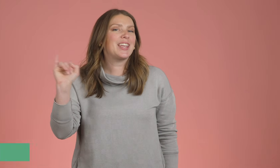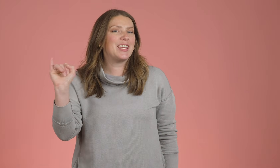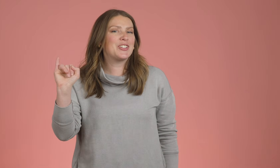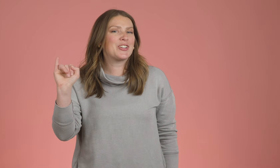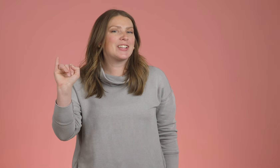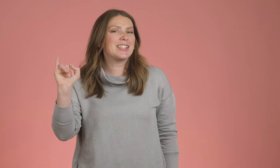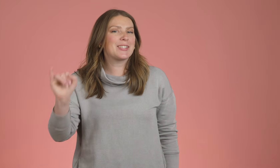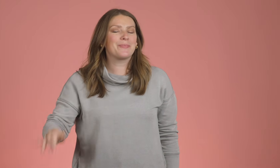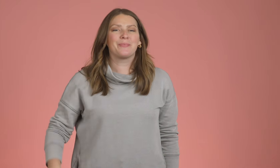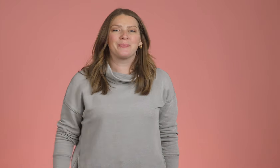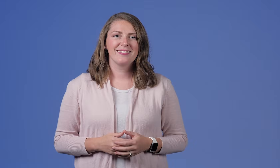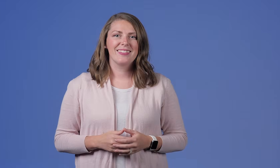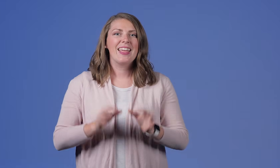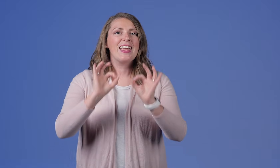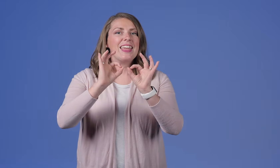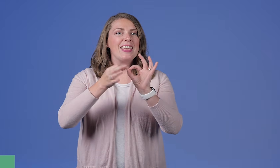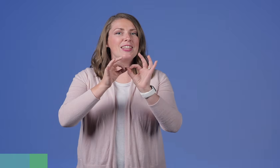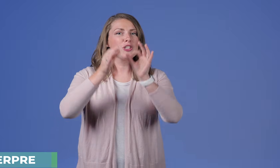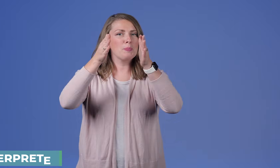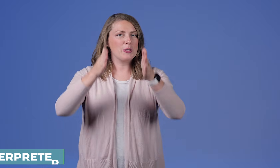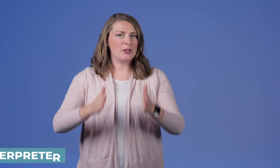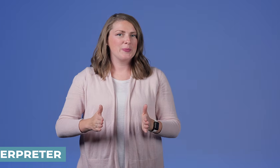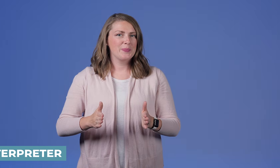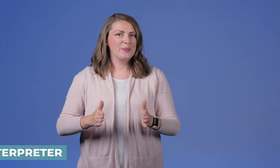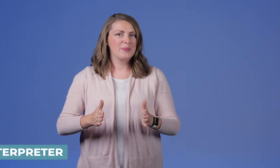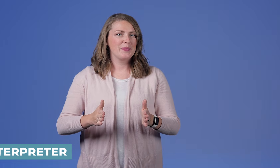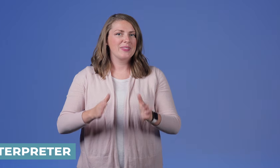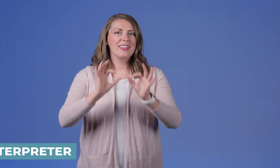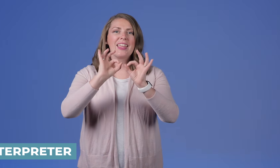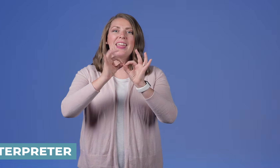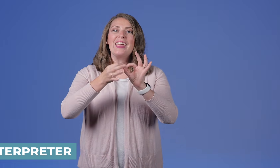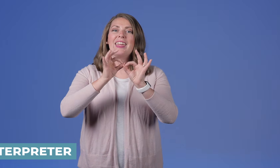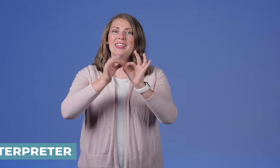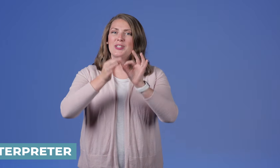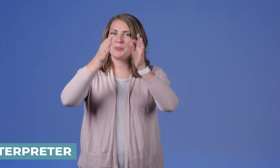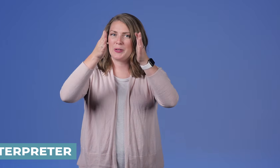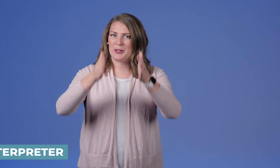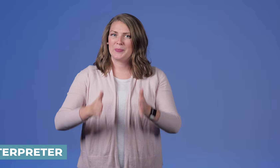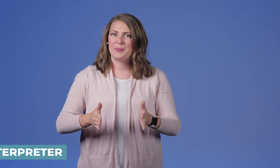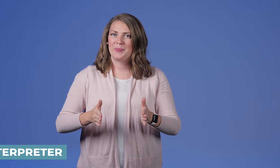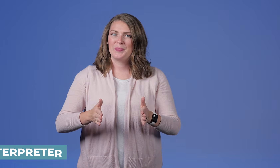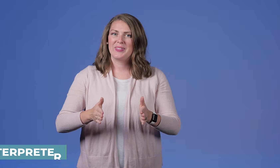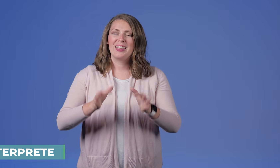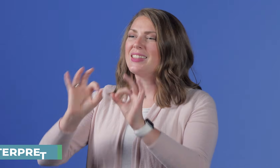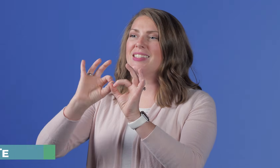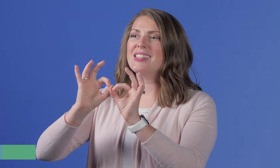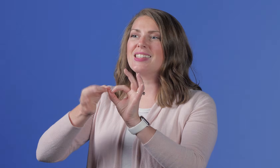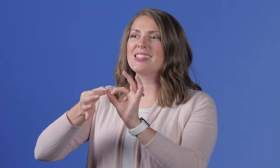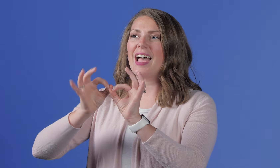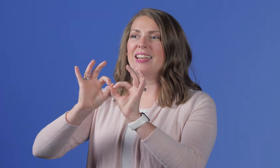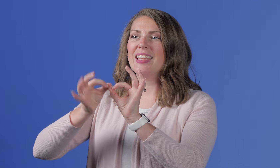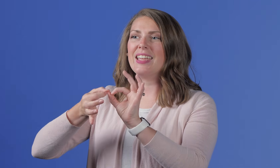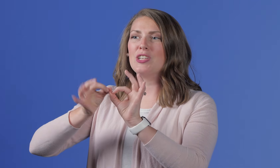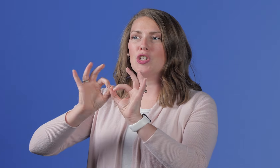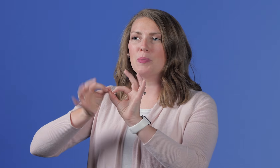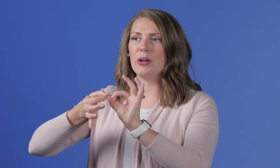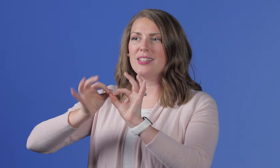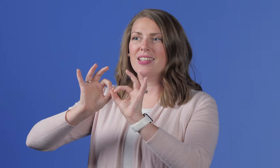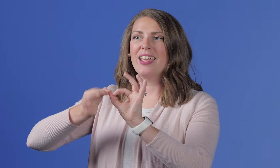Insurance. Interpreter. This is the sign “interpret”